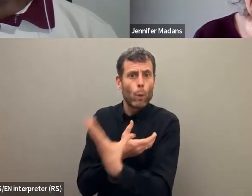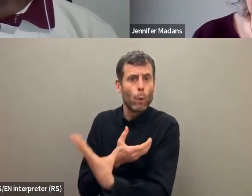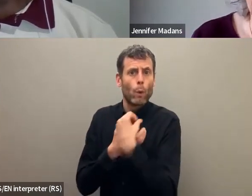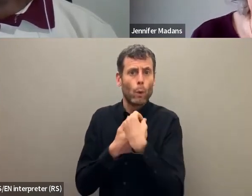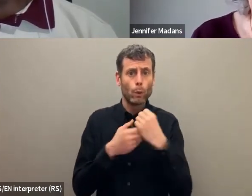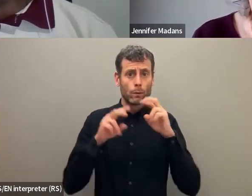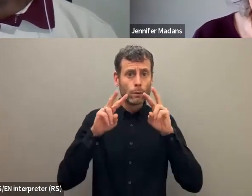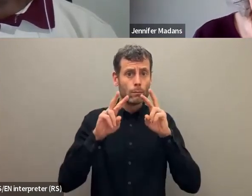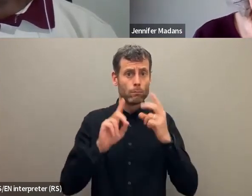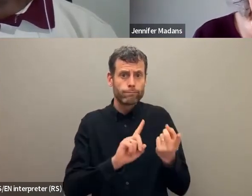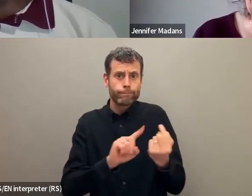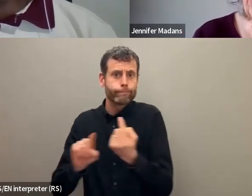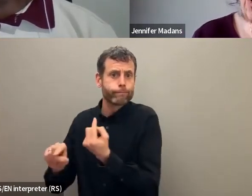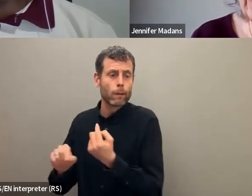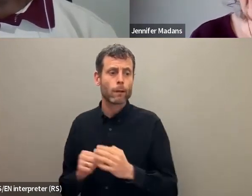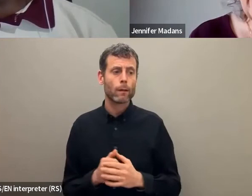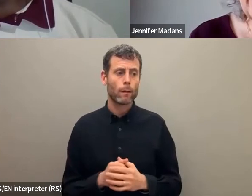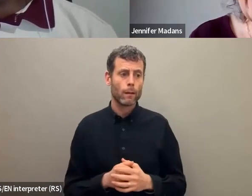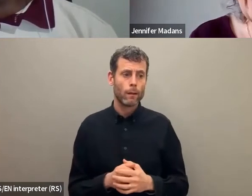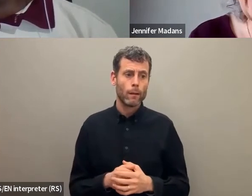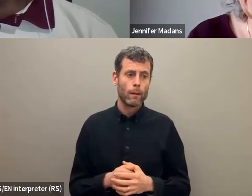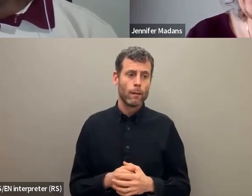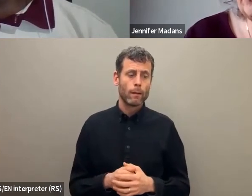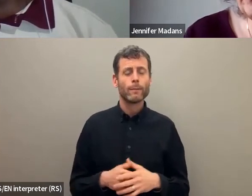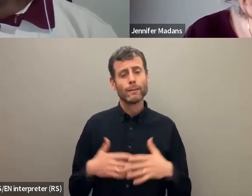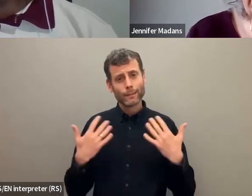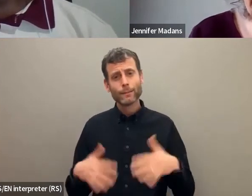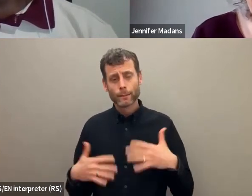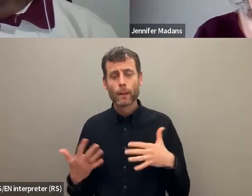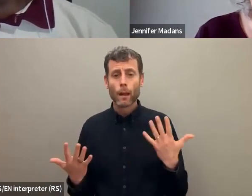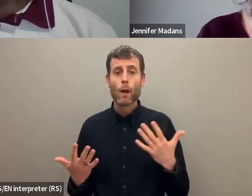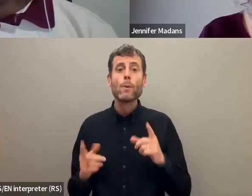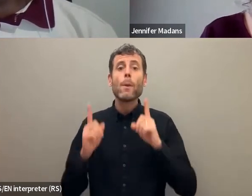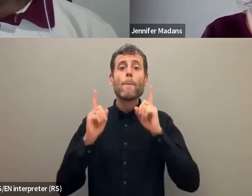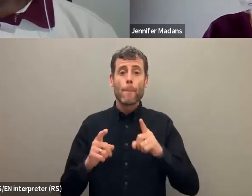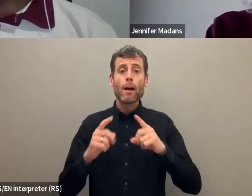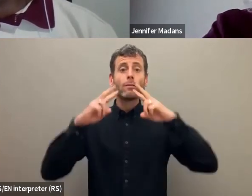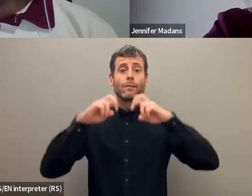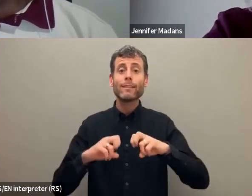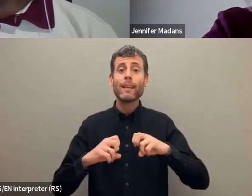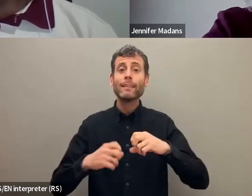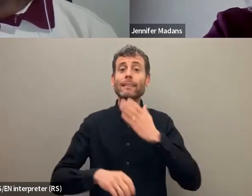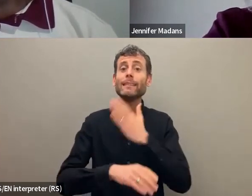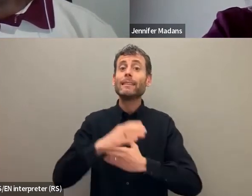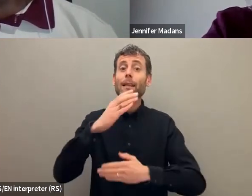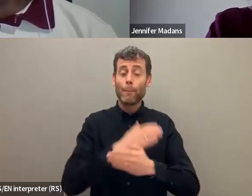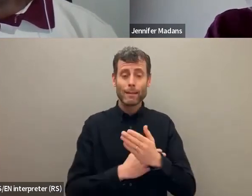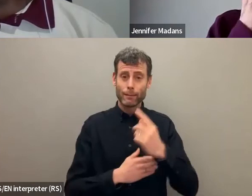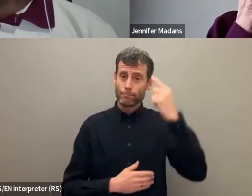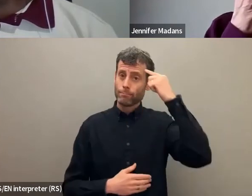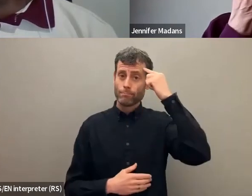Jennifer Madans: Now, once you've identified the population with disability, you can estimate any kind of prevalence right, you can do this for an overall disability indicator.